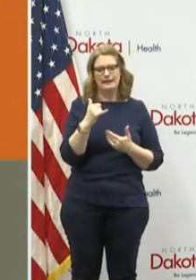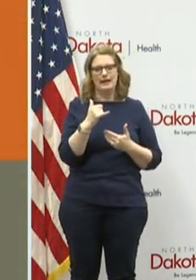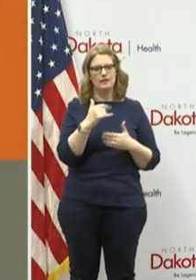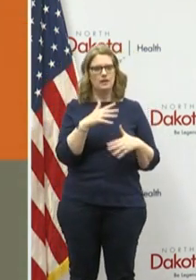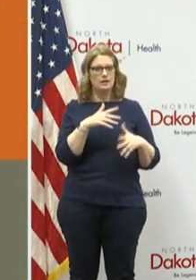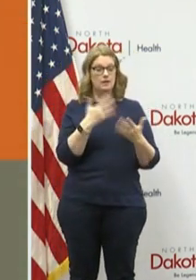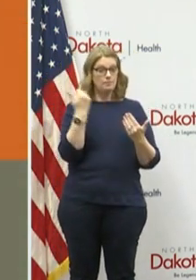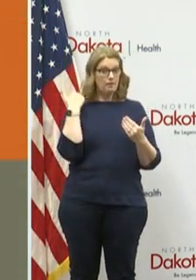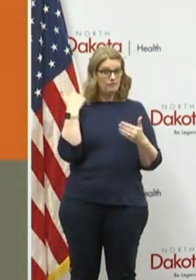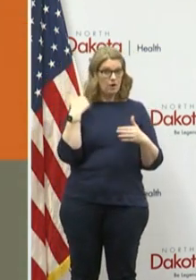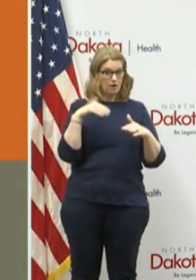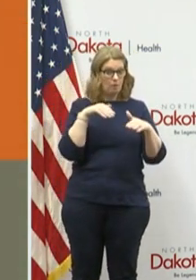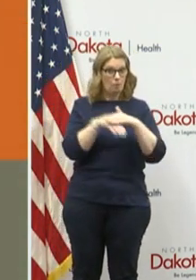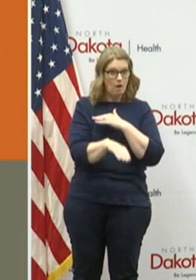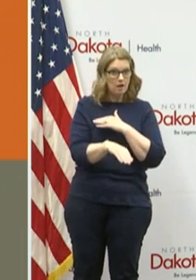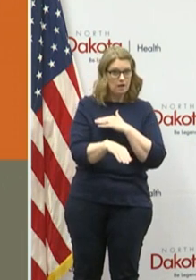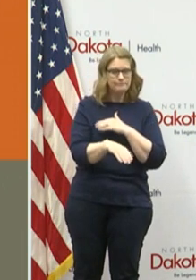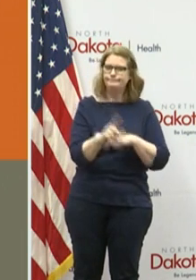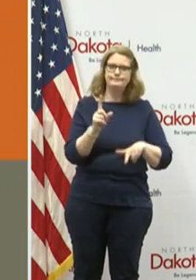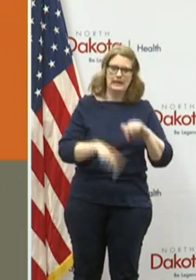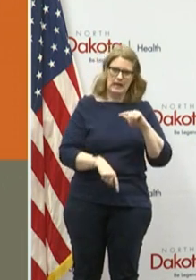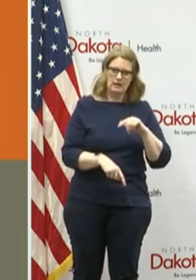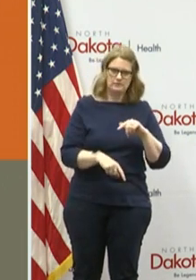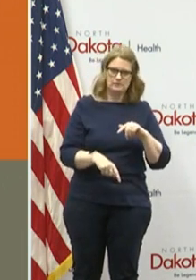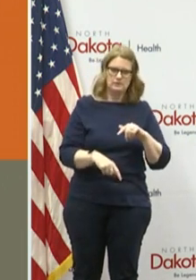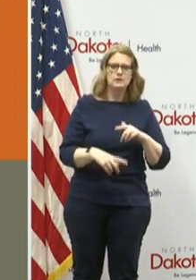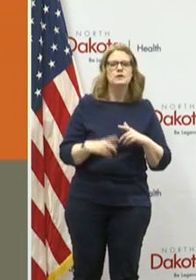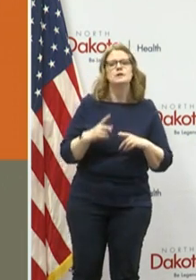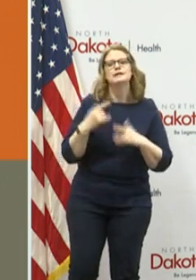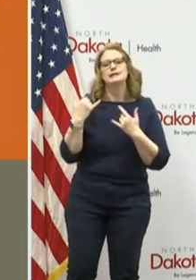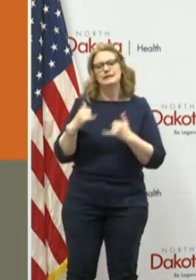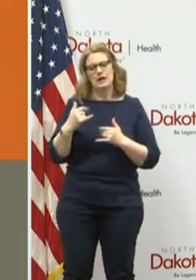GO TO 75% AND SO ON AND SO ON.